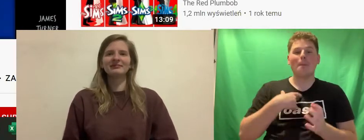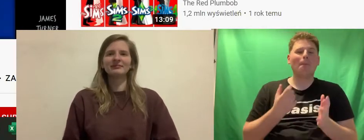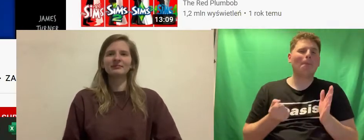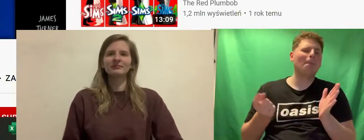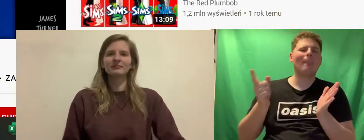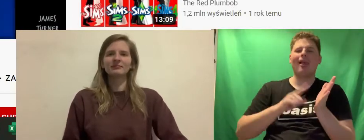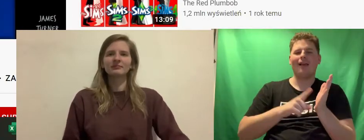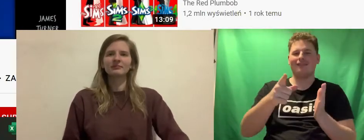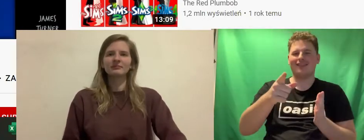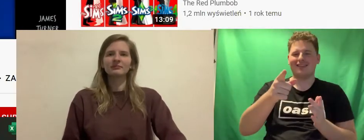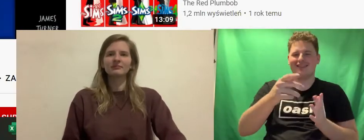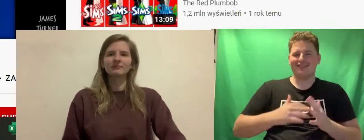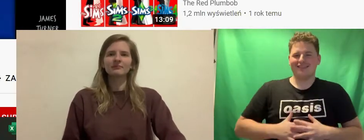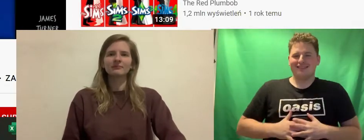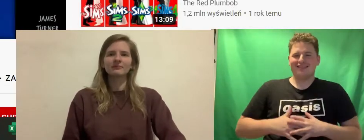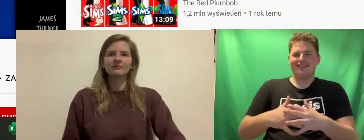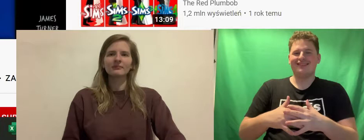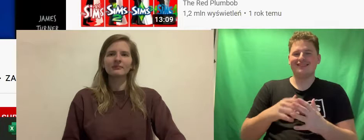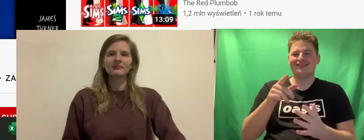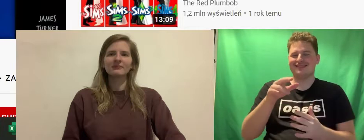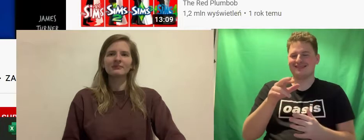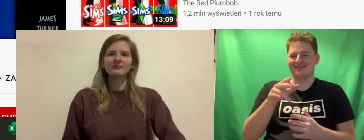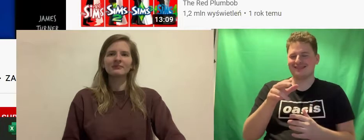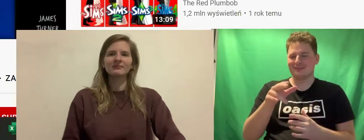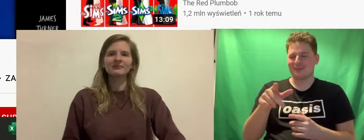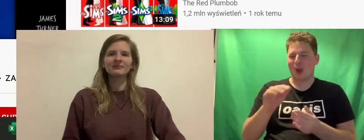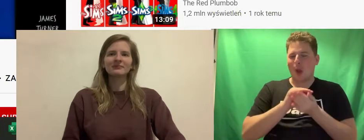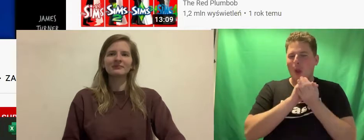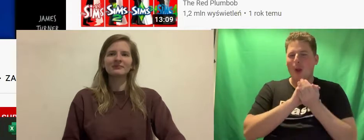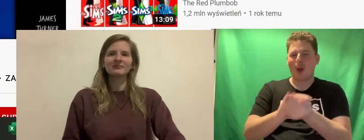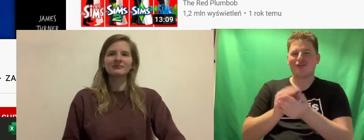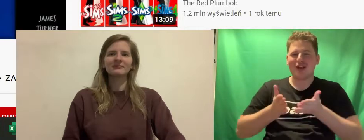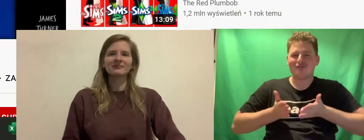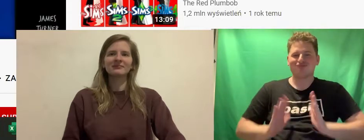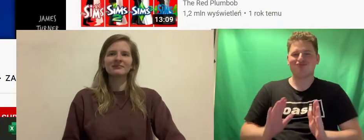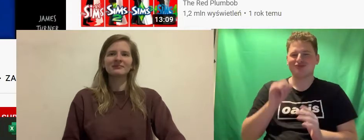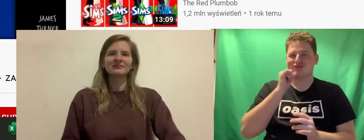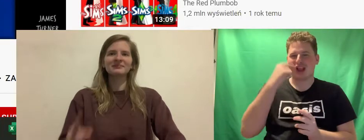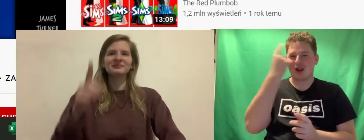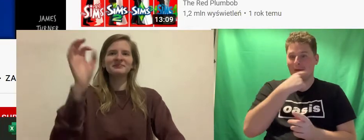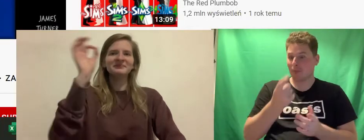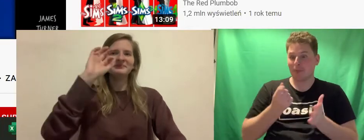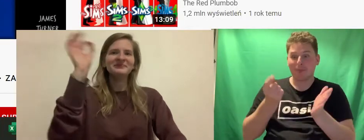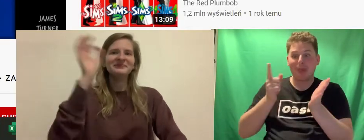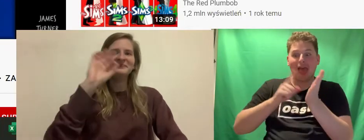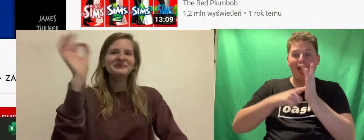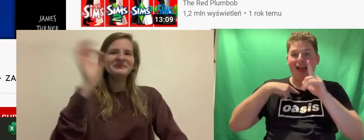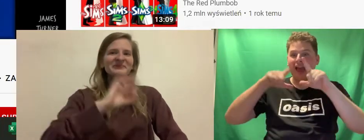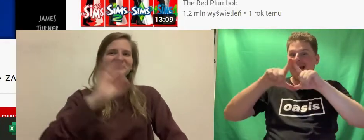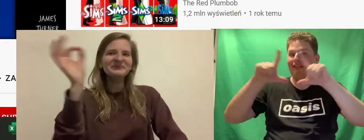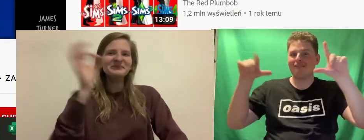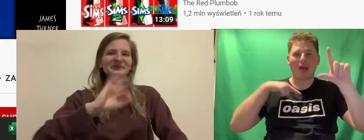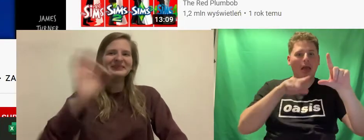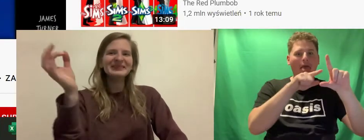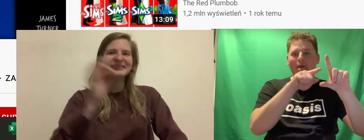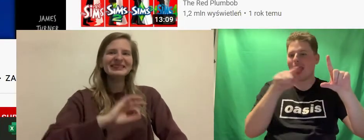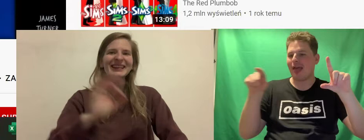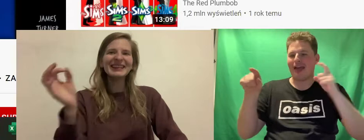A: Sims 2 is my first time is a woman is pregnant with ufo, I got lost and a bit did not know what to do A: I couldn't believe my eyes that she gave birth to a ufo child, it looked like ufo, not human